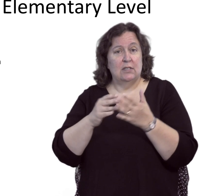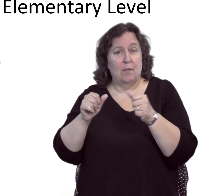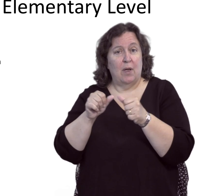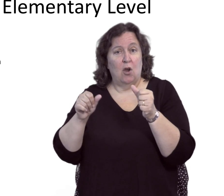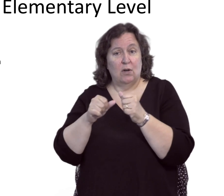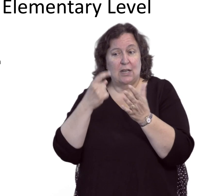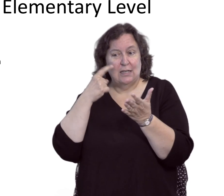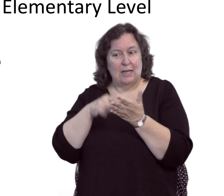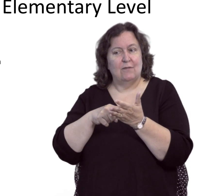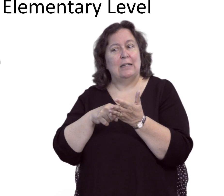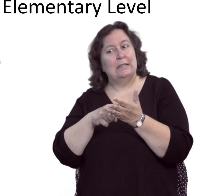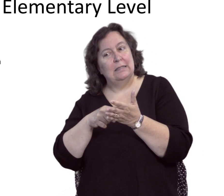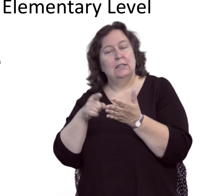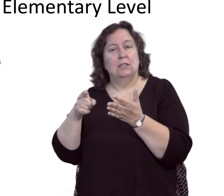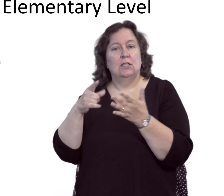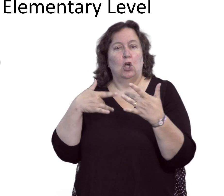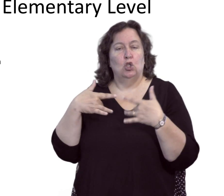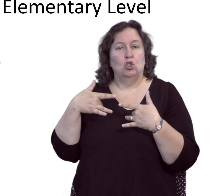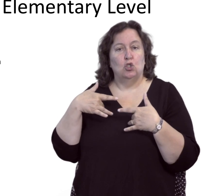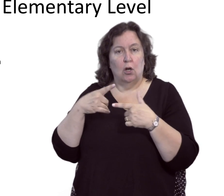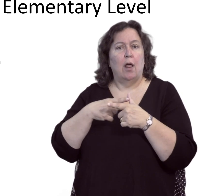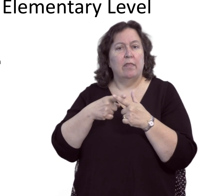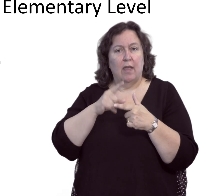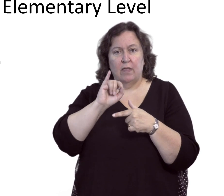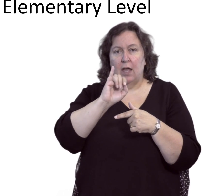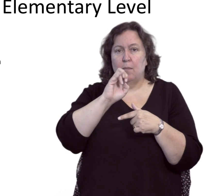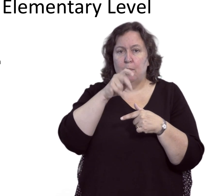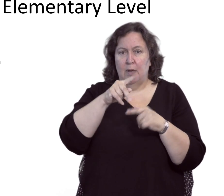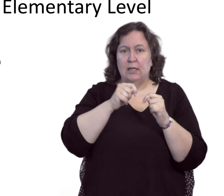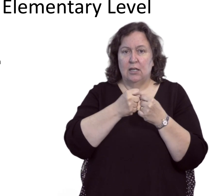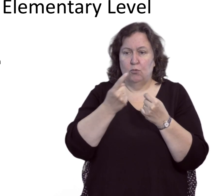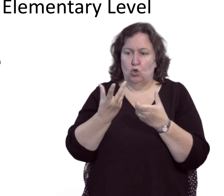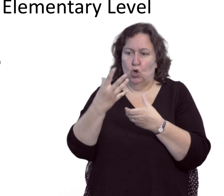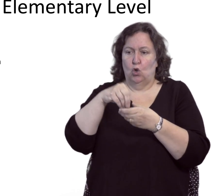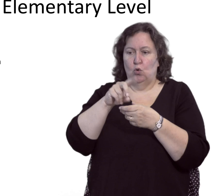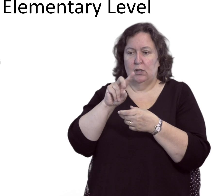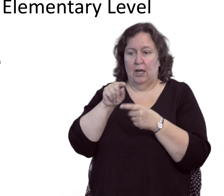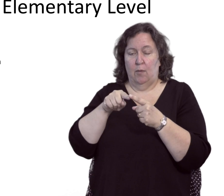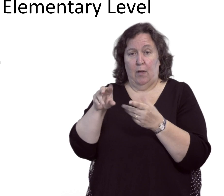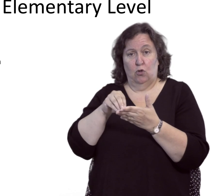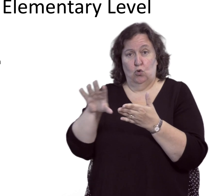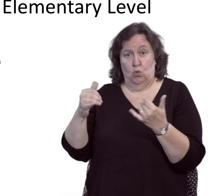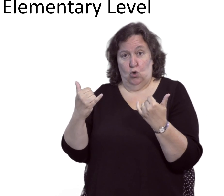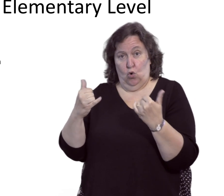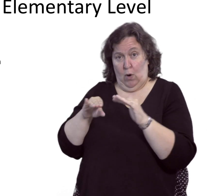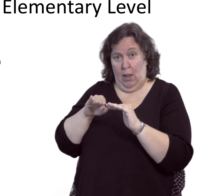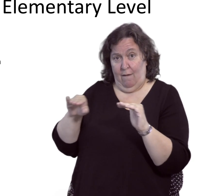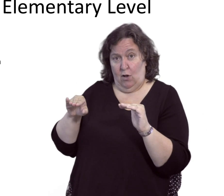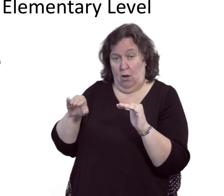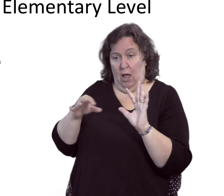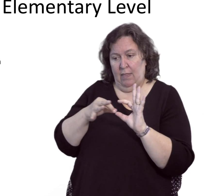If there are areas identified as a concern, the IEP team should include data about the student’s current levels